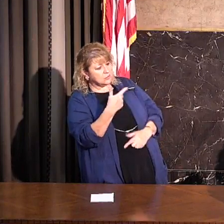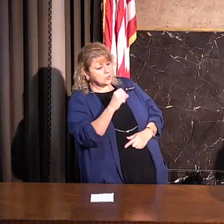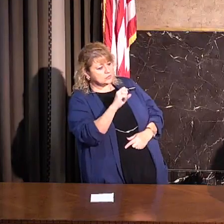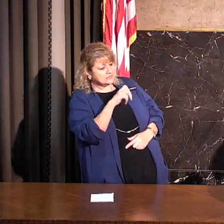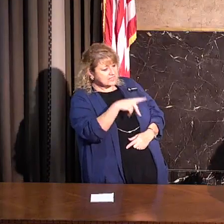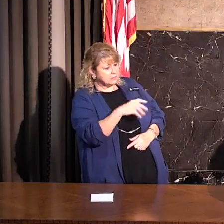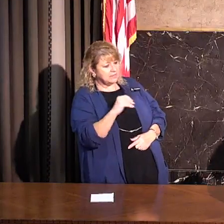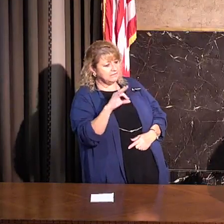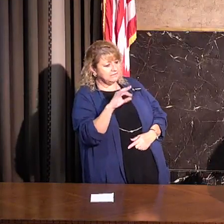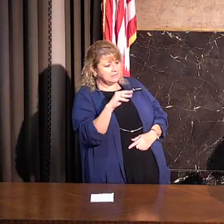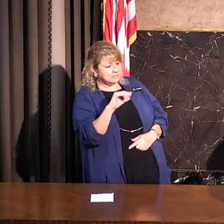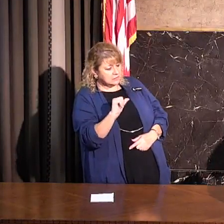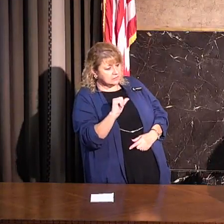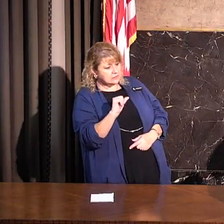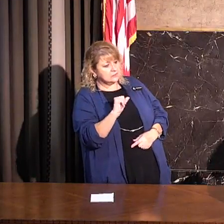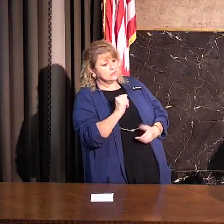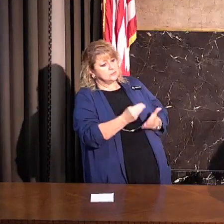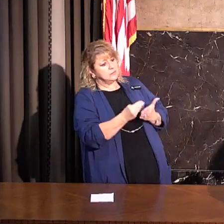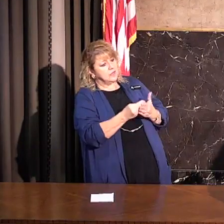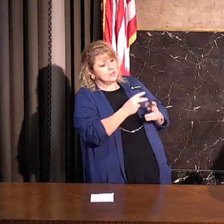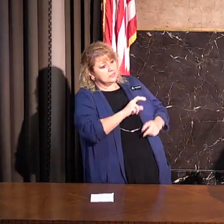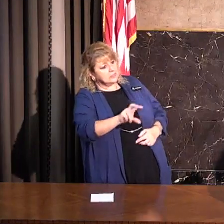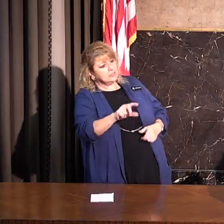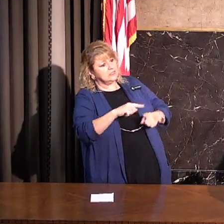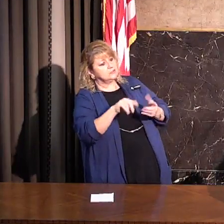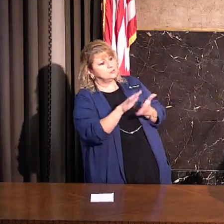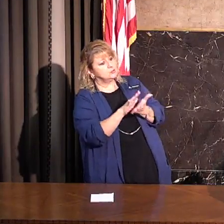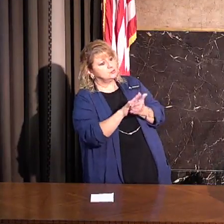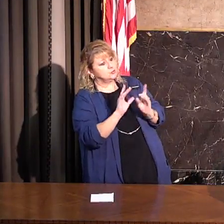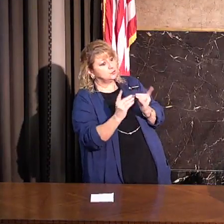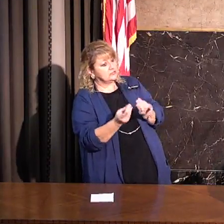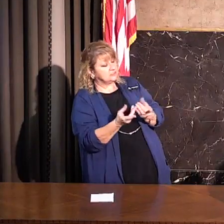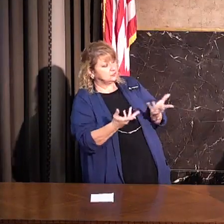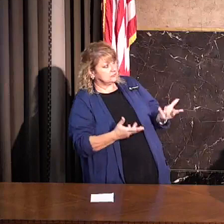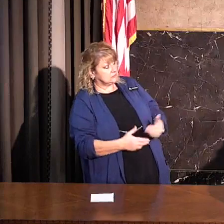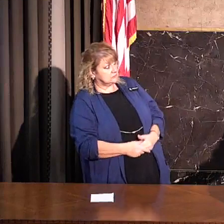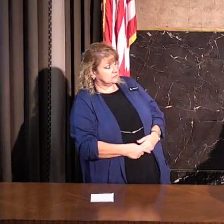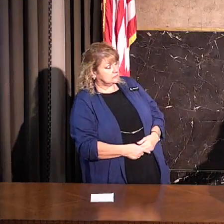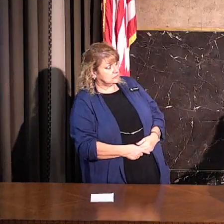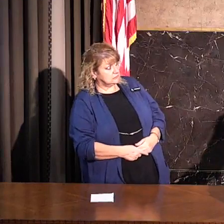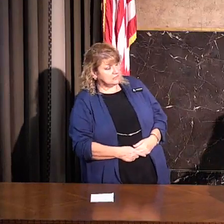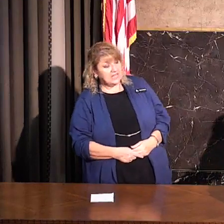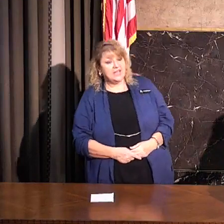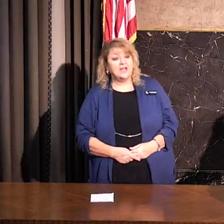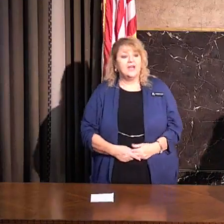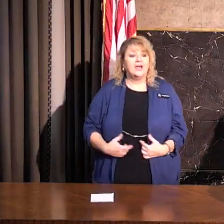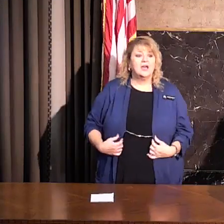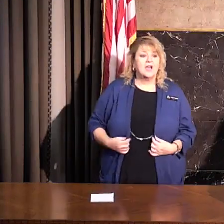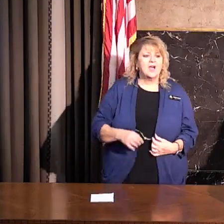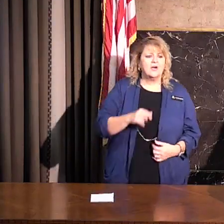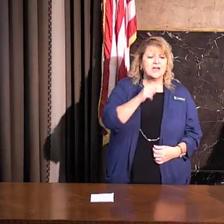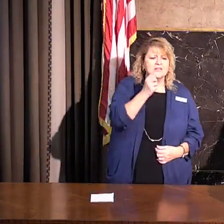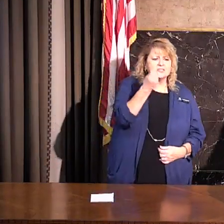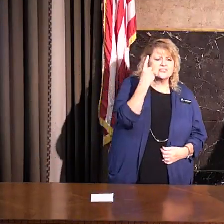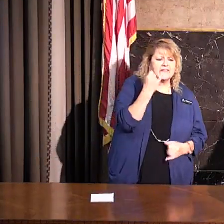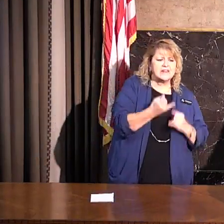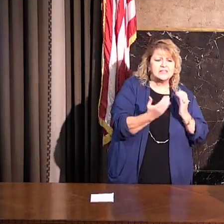go Up and Fema to get some of our school districts to funds that they need to recover I'm I